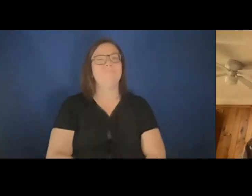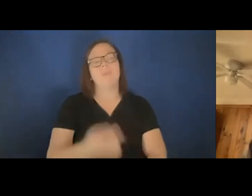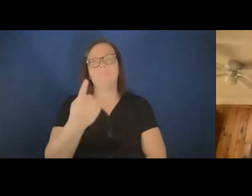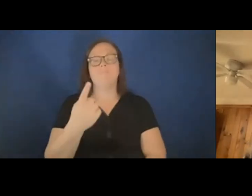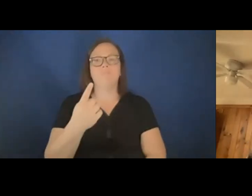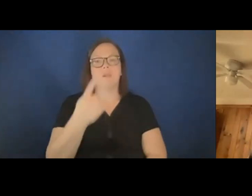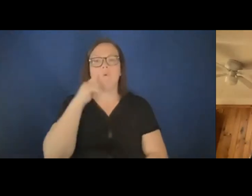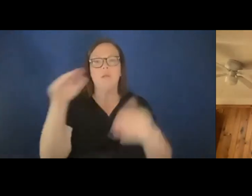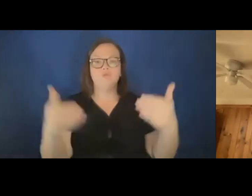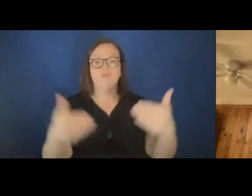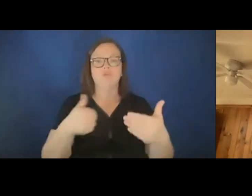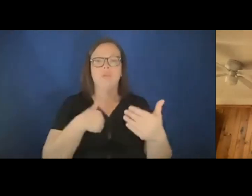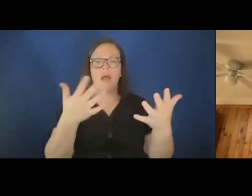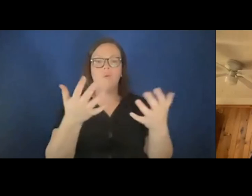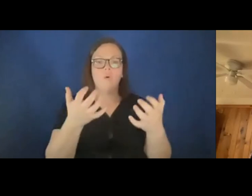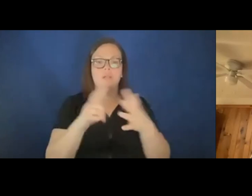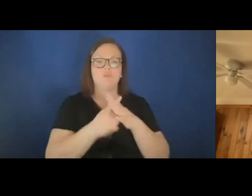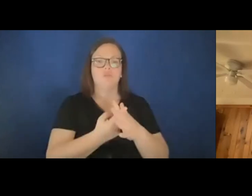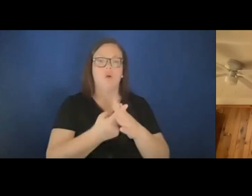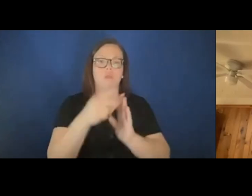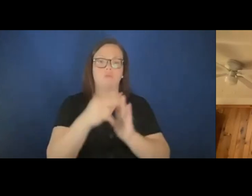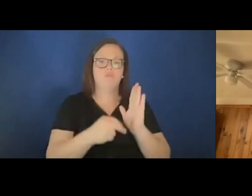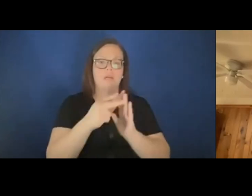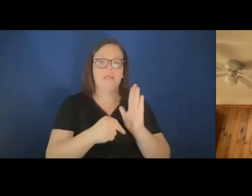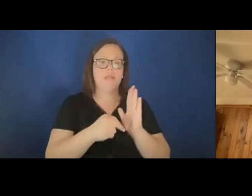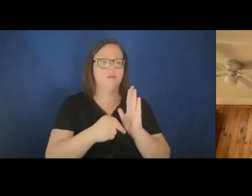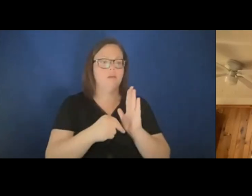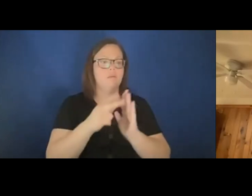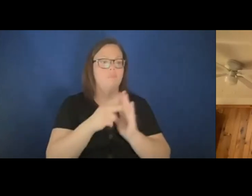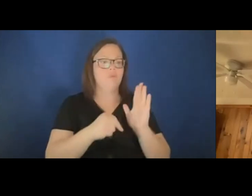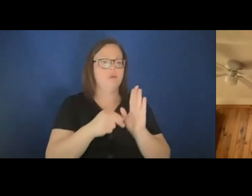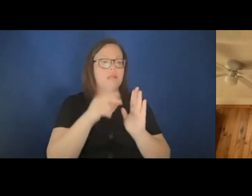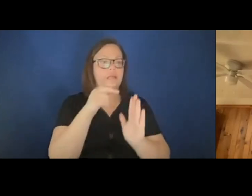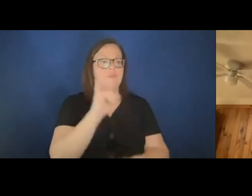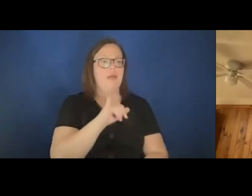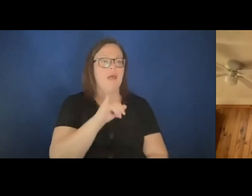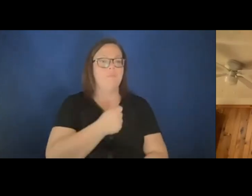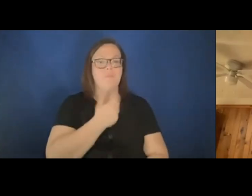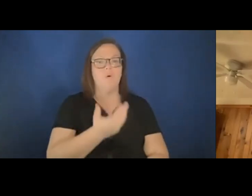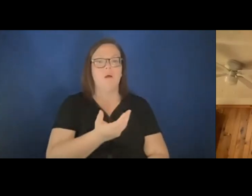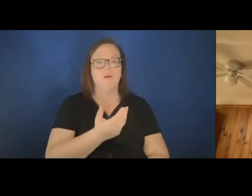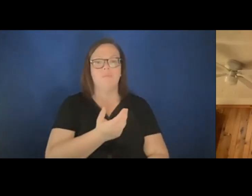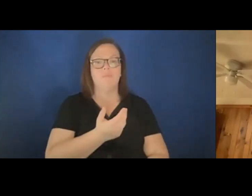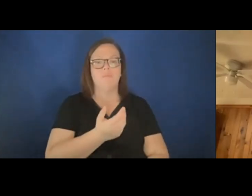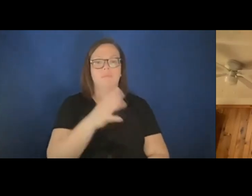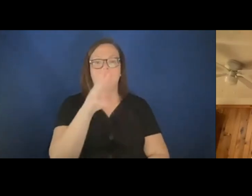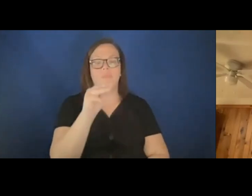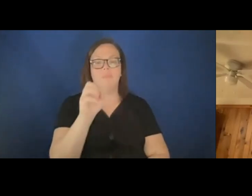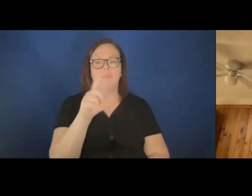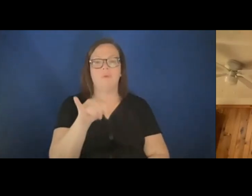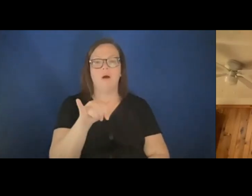wanted to actually start the reading with an Etel Adnan poem, and Molly beat me to it,